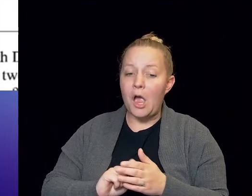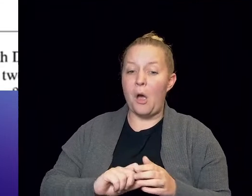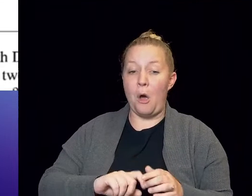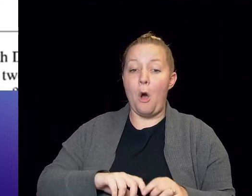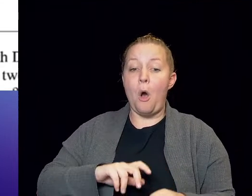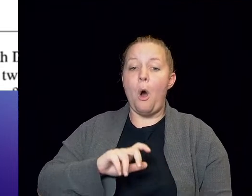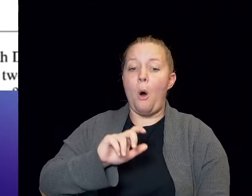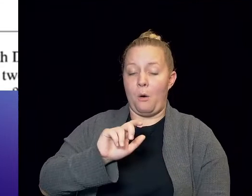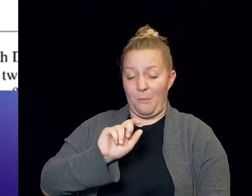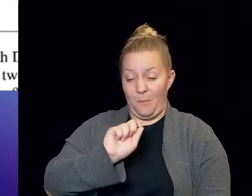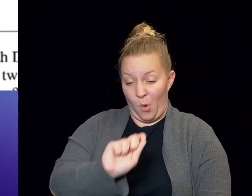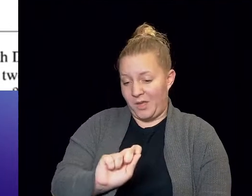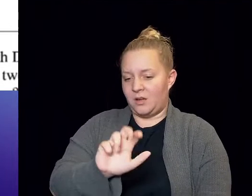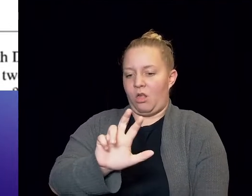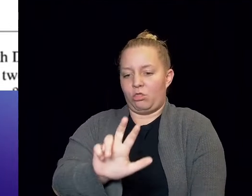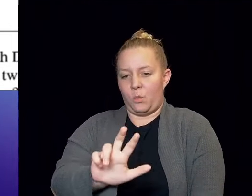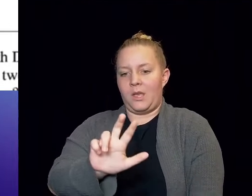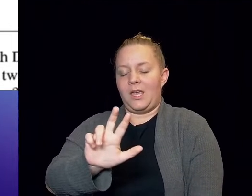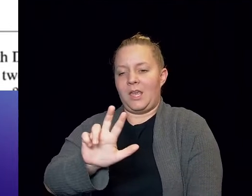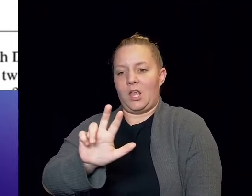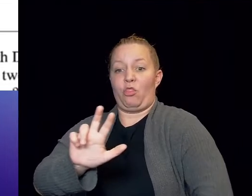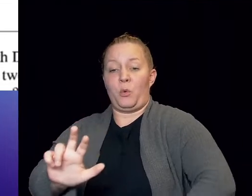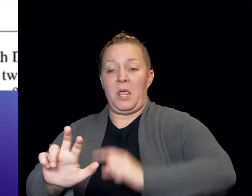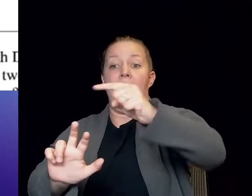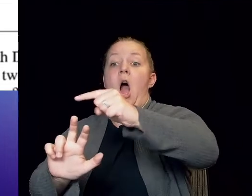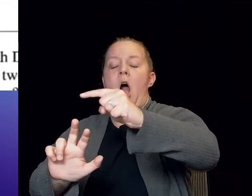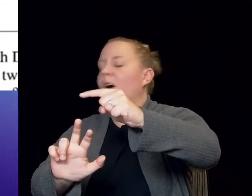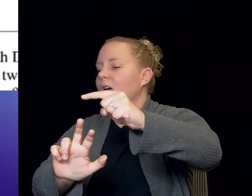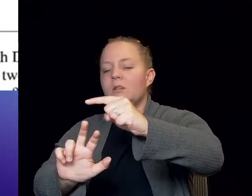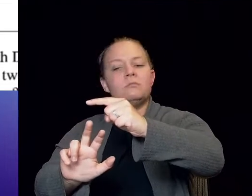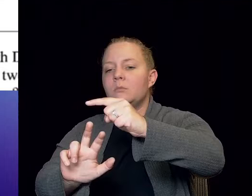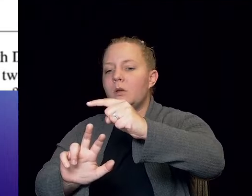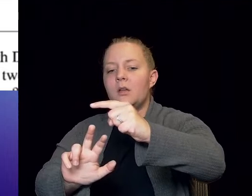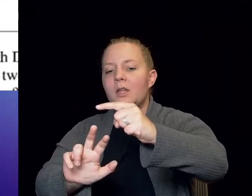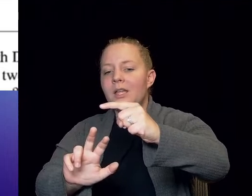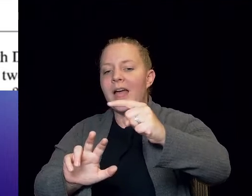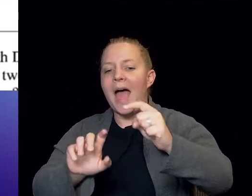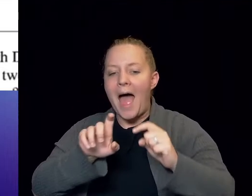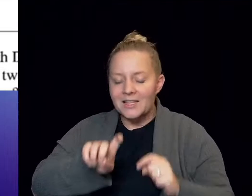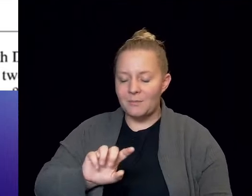repeating because it is just the 3 that's repeating. So, it needs to be in simplest form